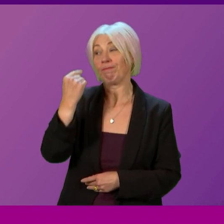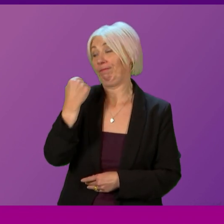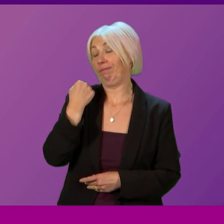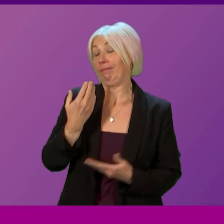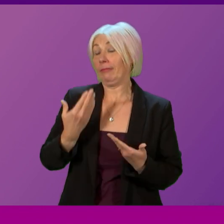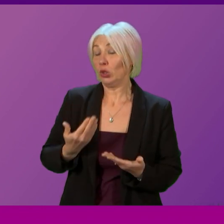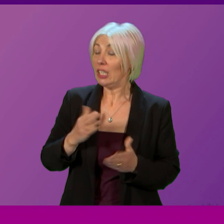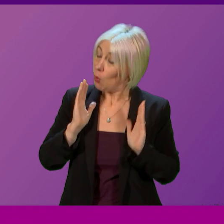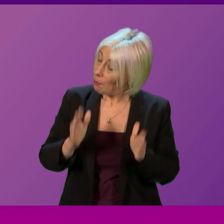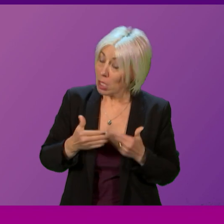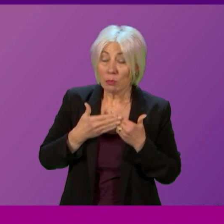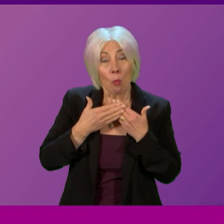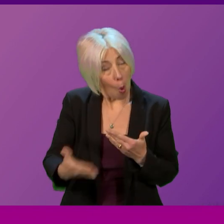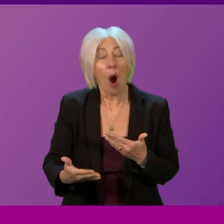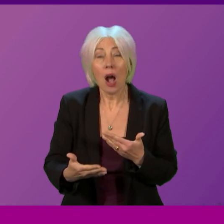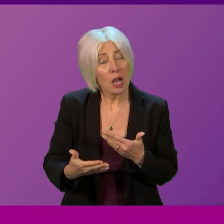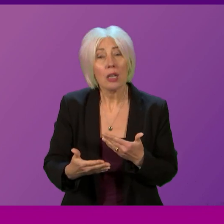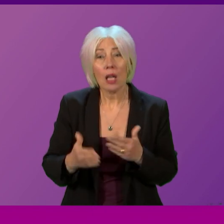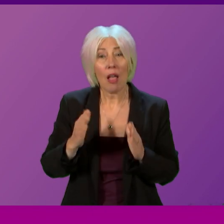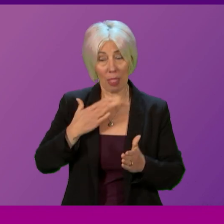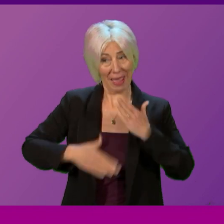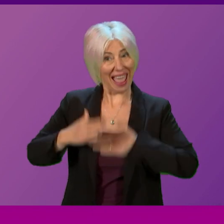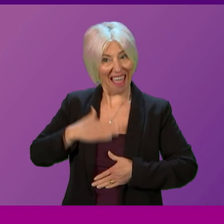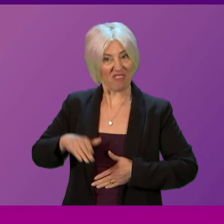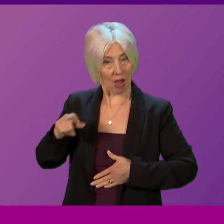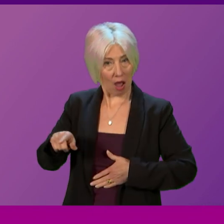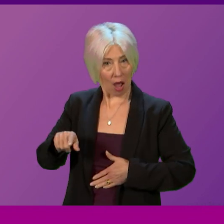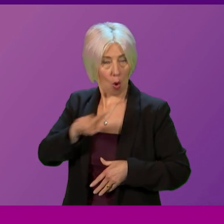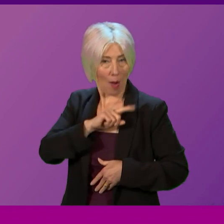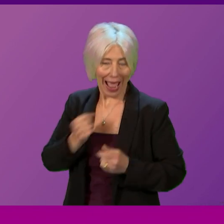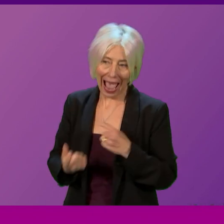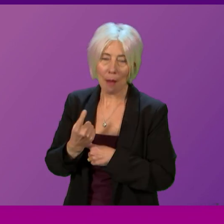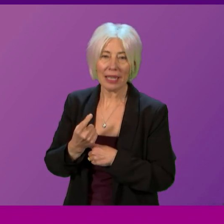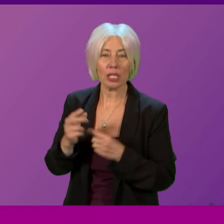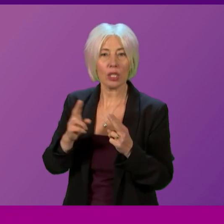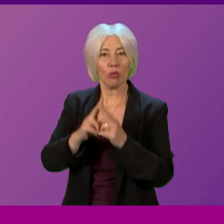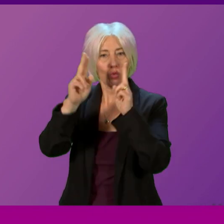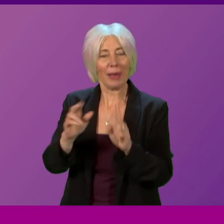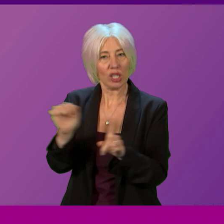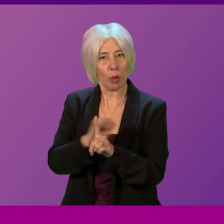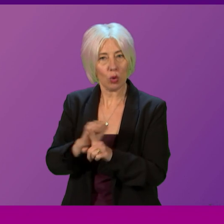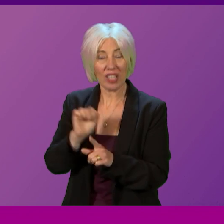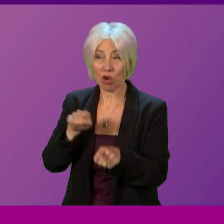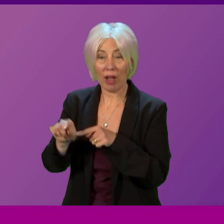need to do more to tackle the behaviours that cause domestic abuse in order to prevent it in the first place.